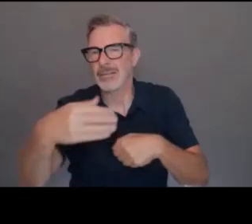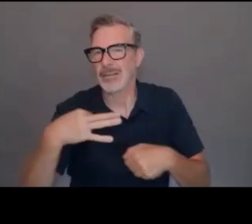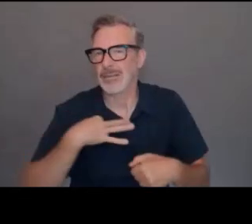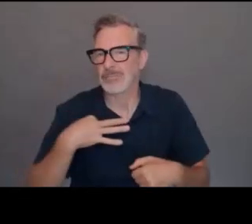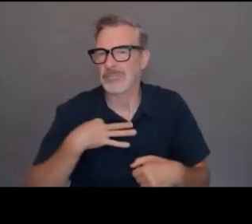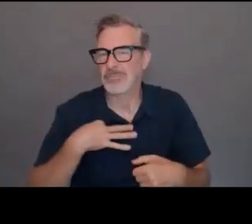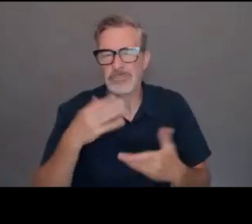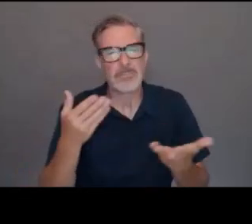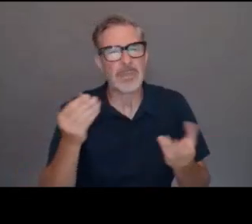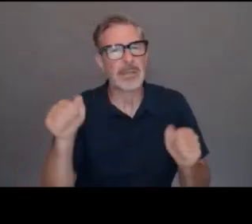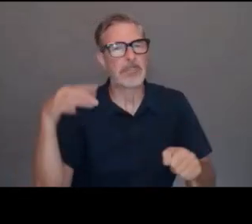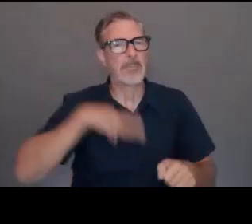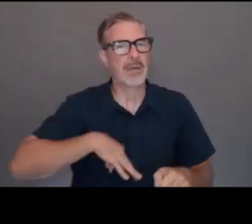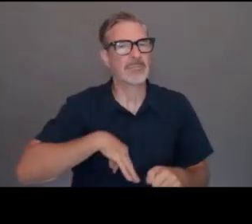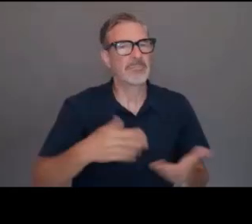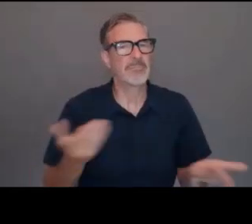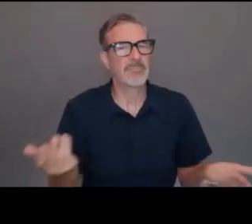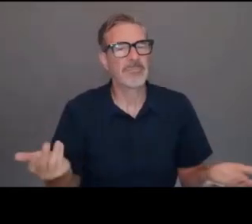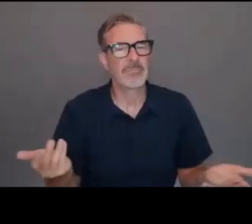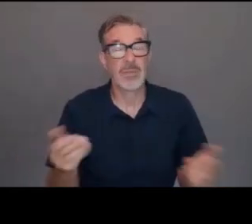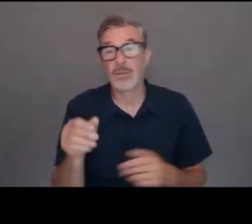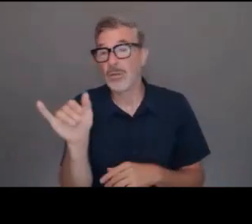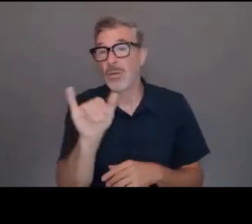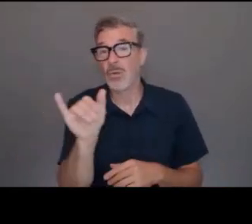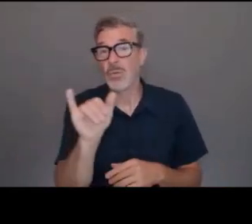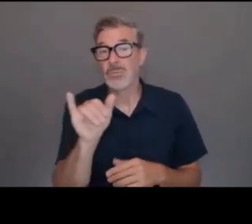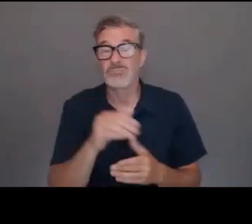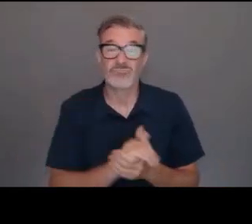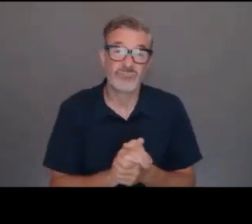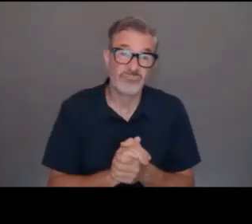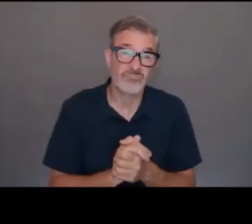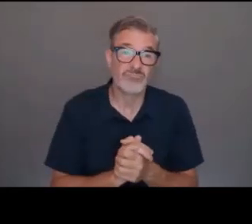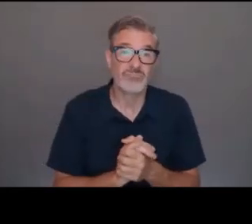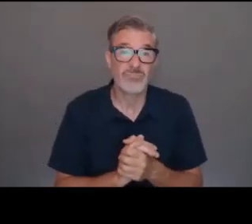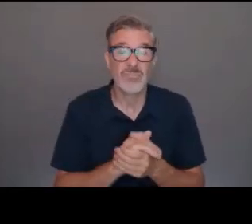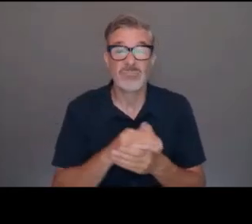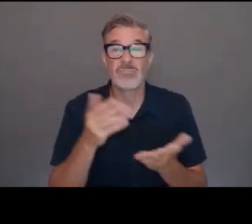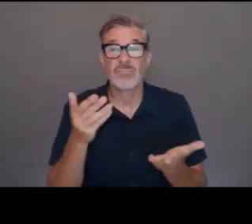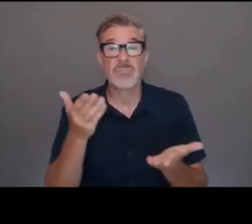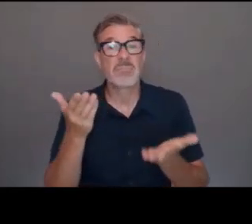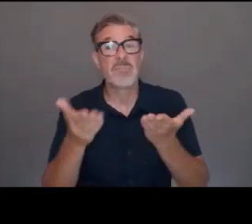And I would say also that sometimes the difference of where the line is drawn is really separated by decimal points.